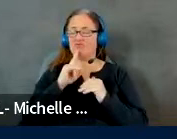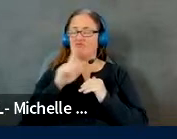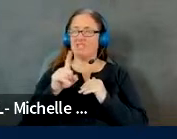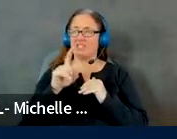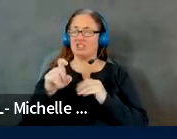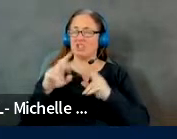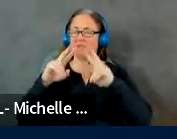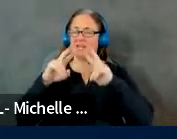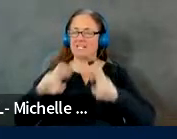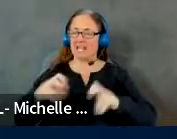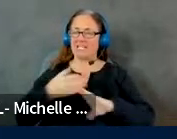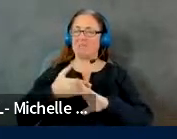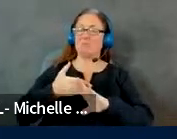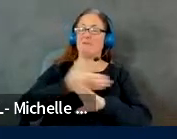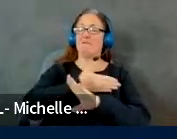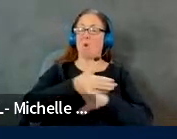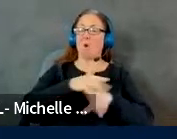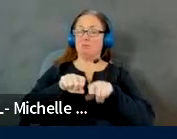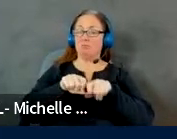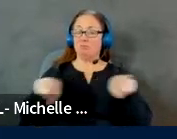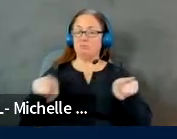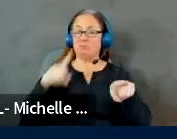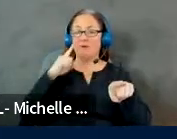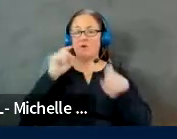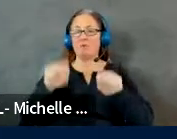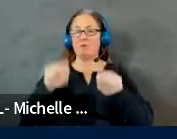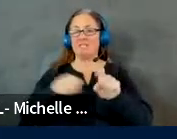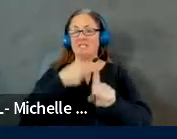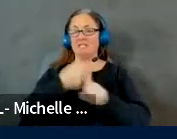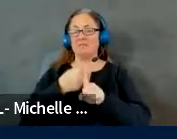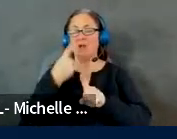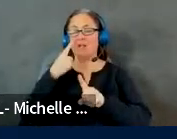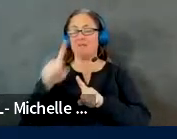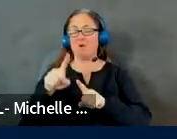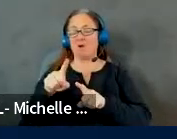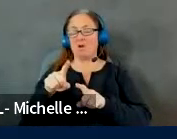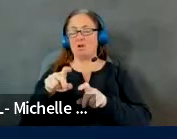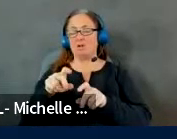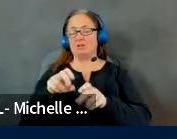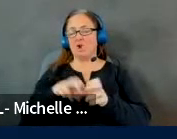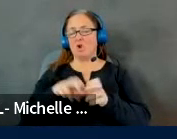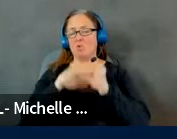them prior to deployment for potential impacts on writers with disabilities. And